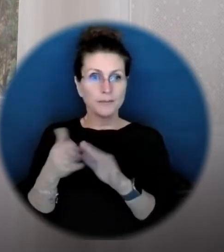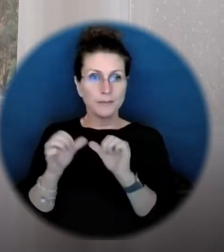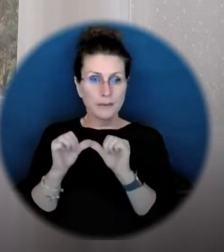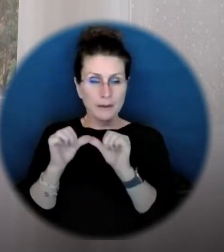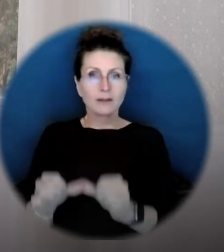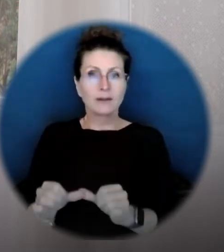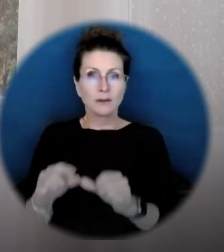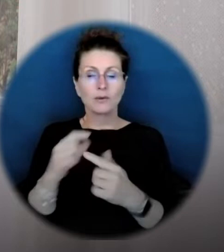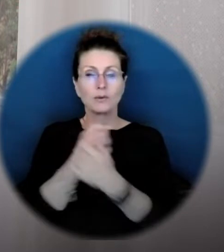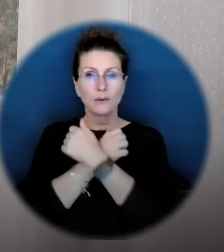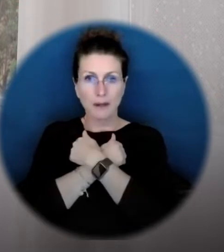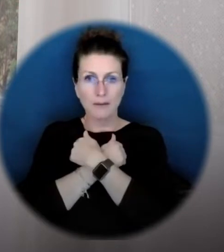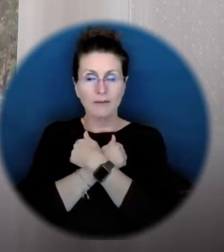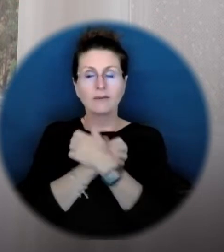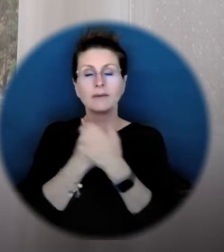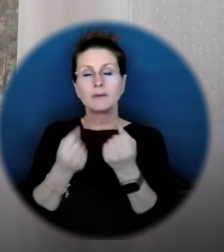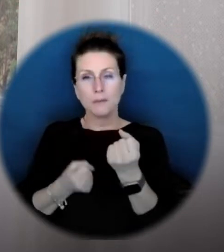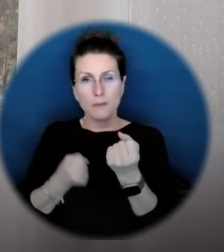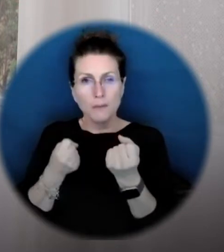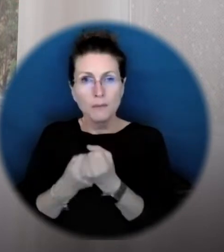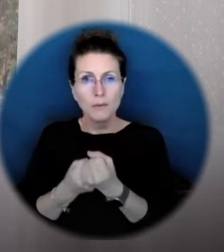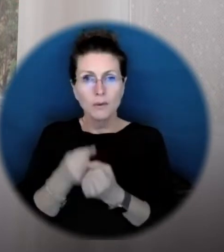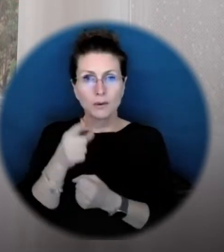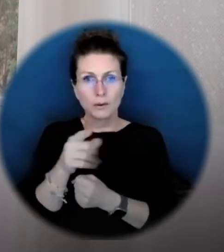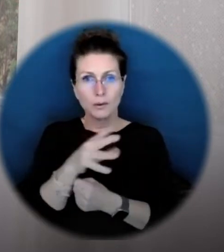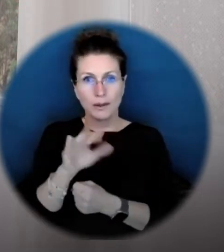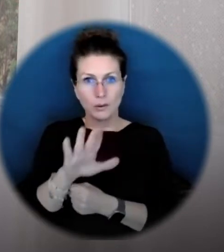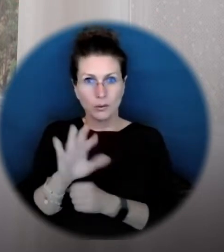continue to love and support you and your families.